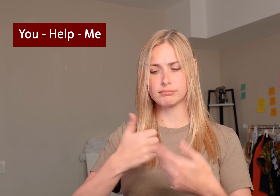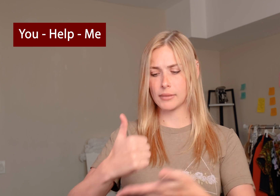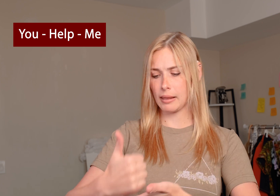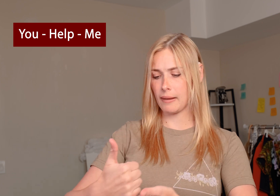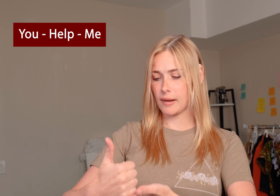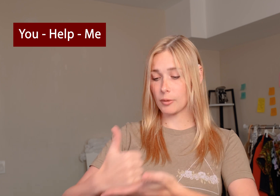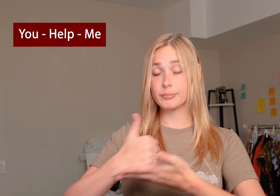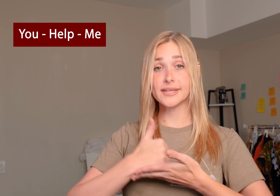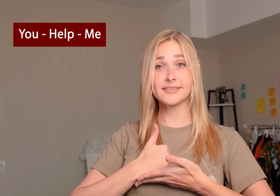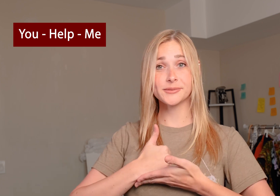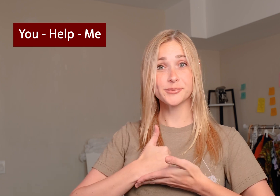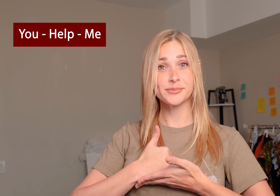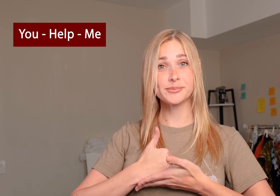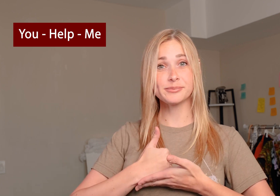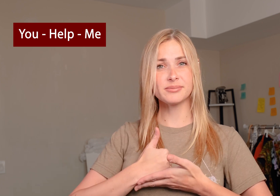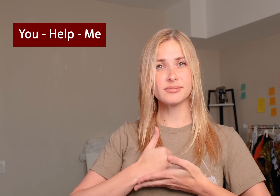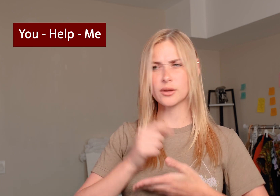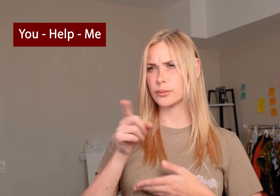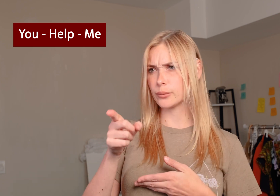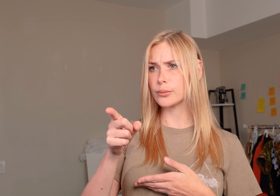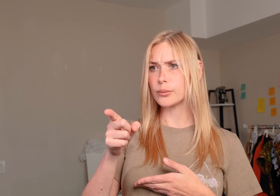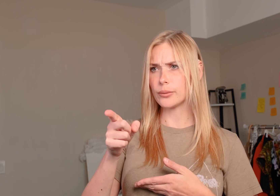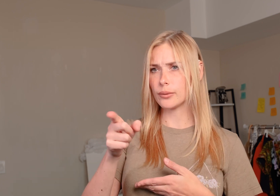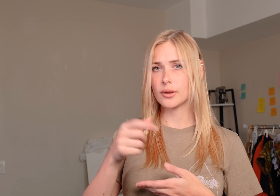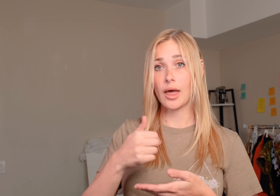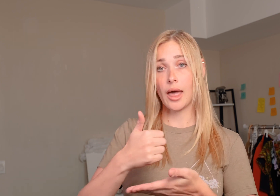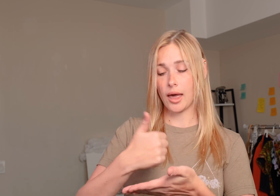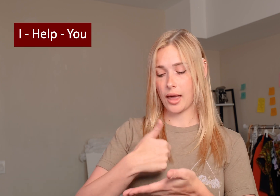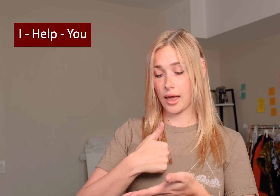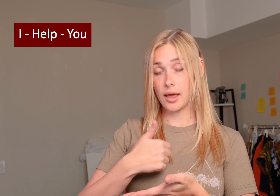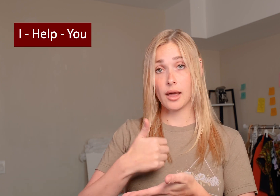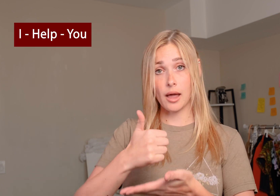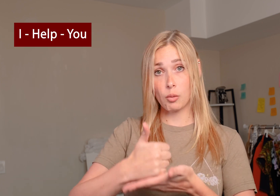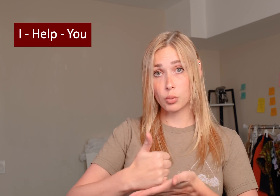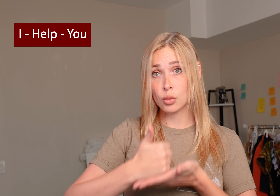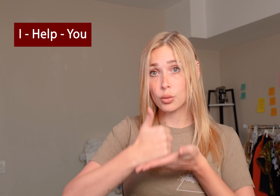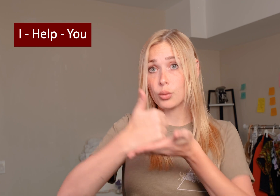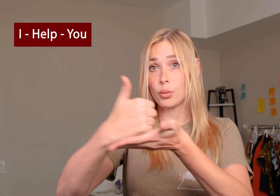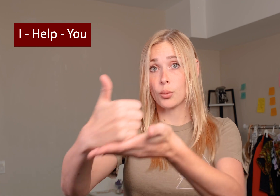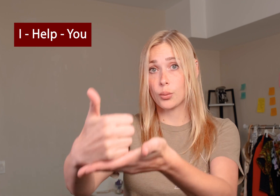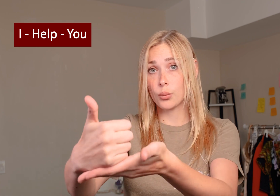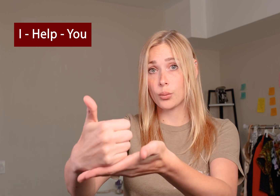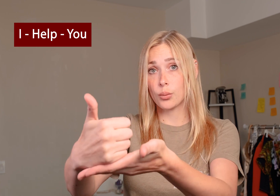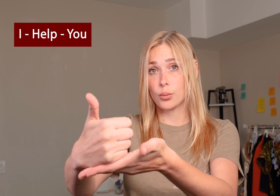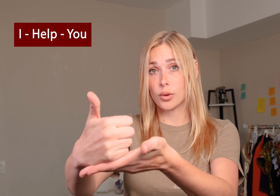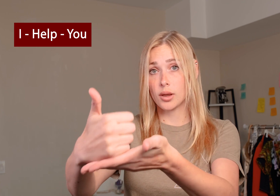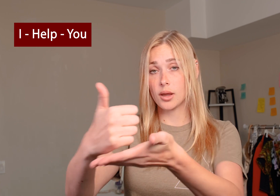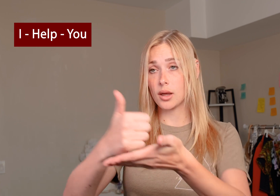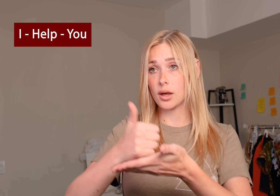You sign "help." If you are helping me I move it to me